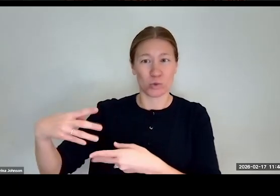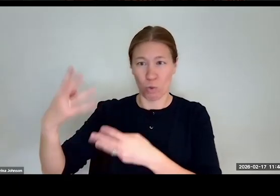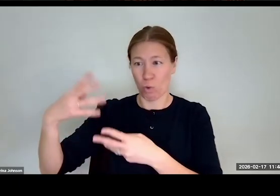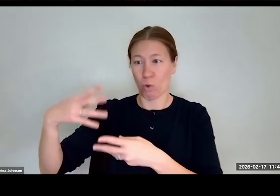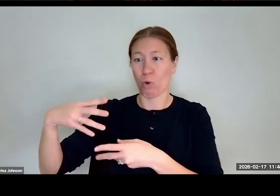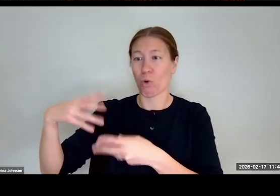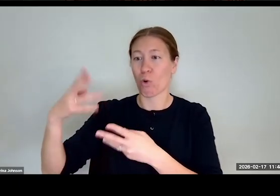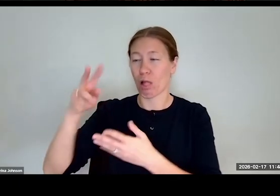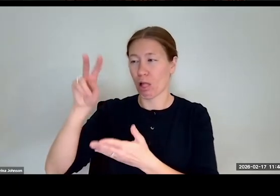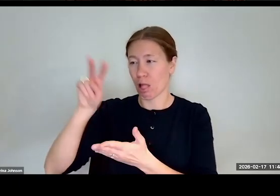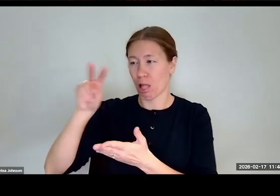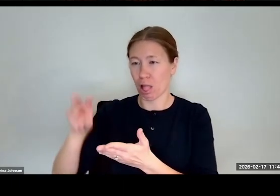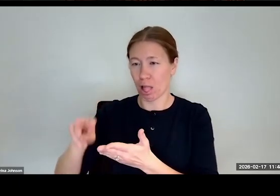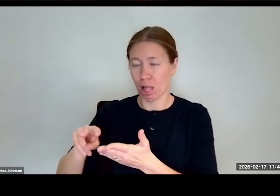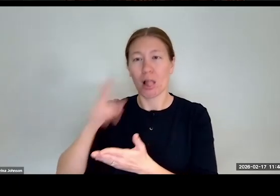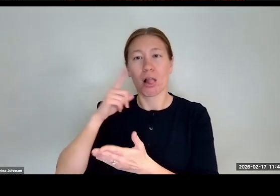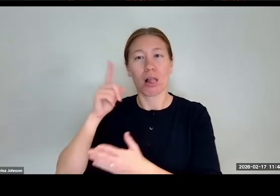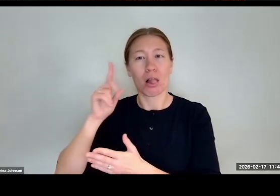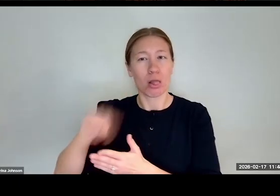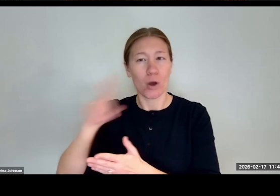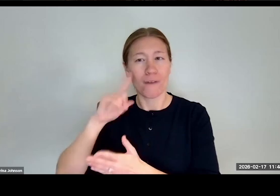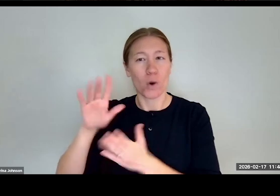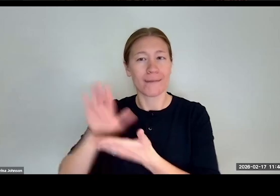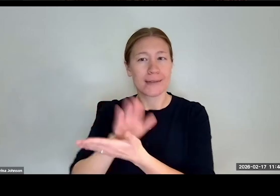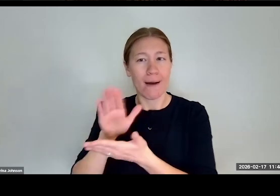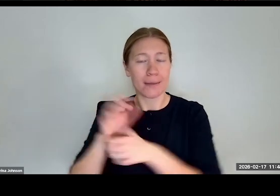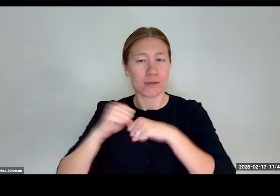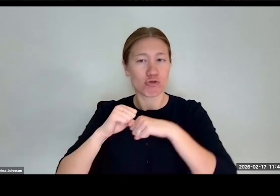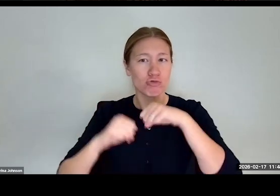and find the document structure section. And I'm going to see right here